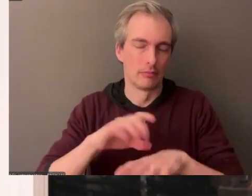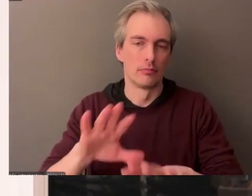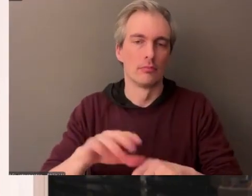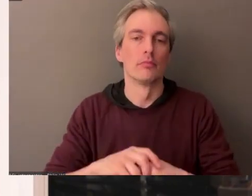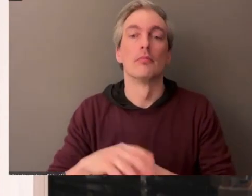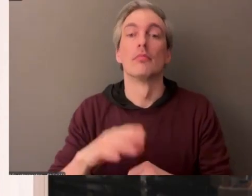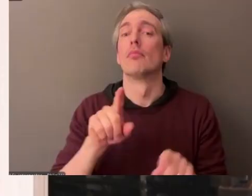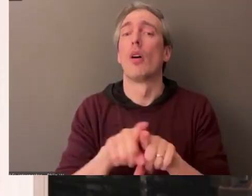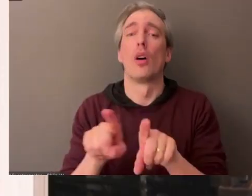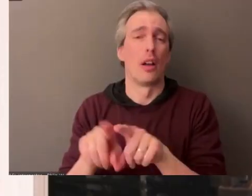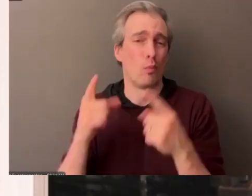components of the design system.